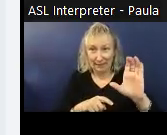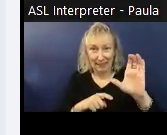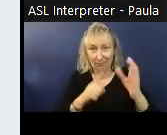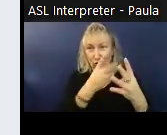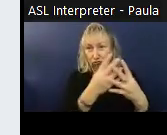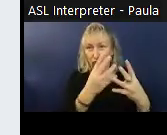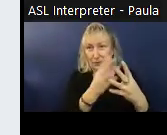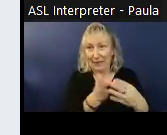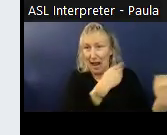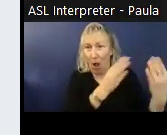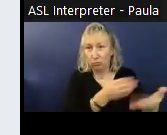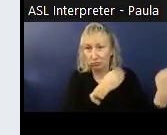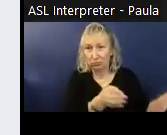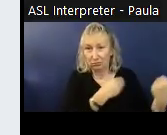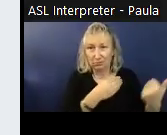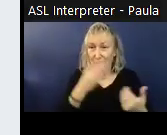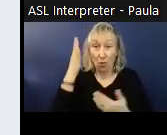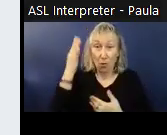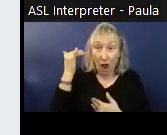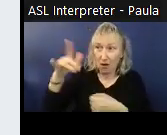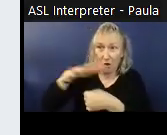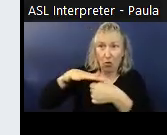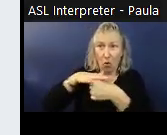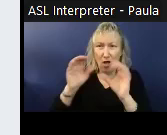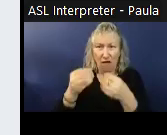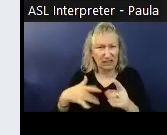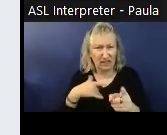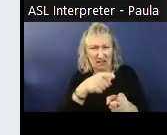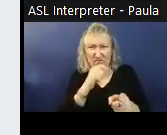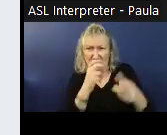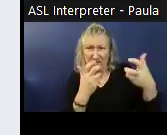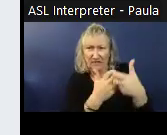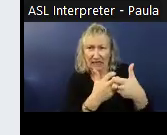The local office doesn't feel that it fits into this and I think this adds